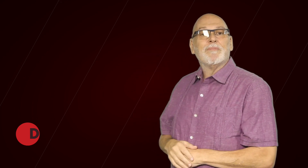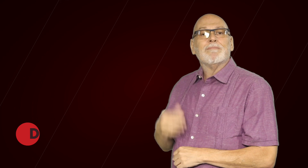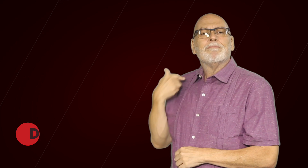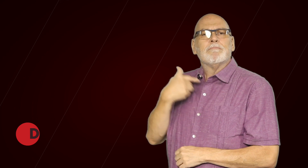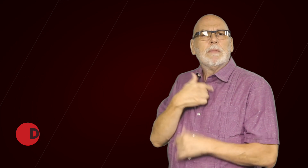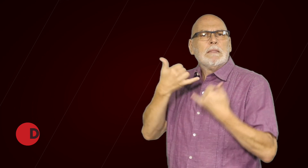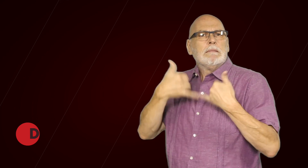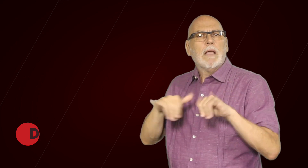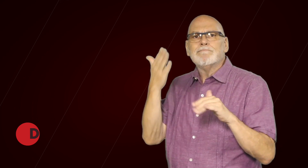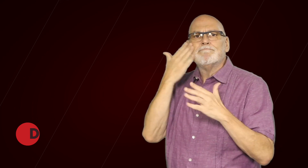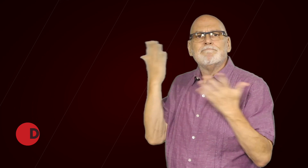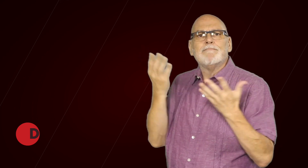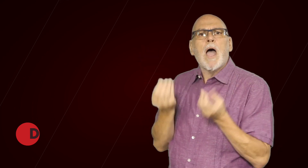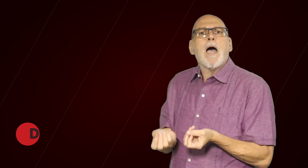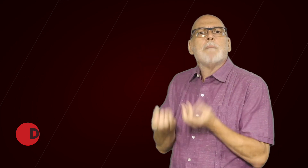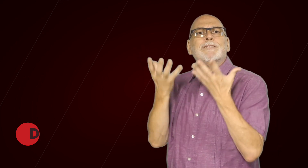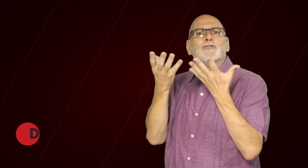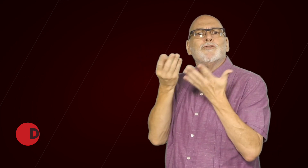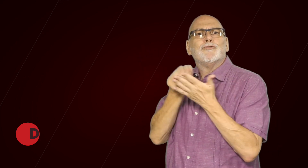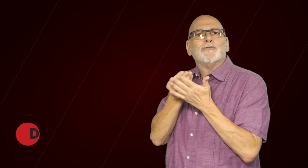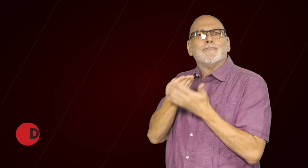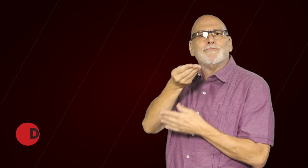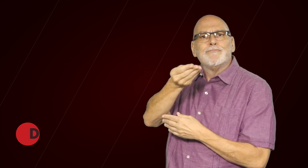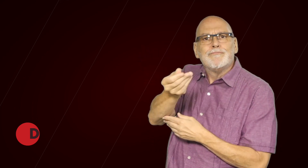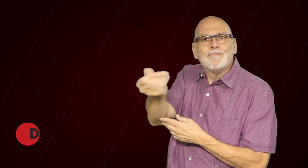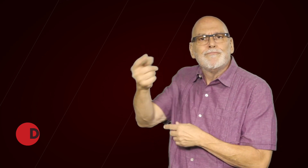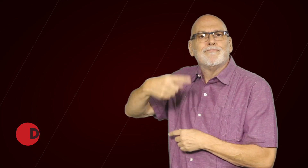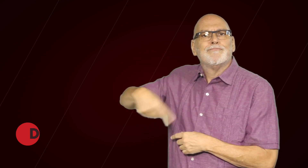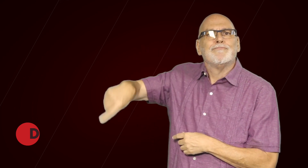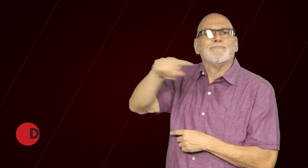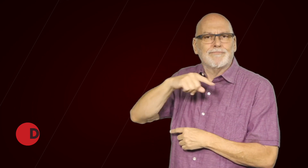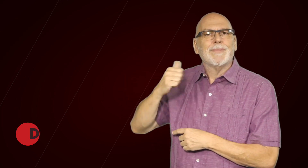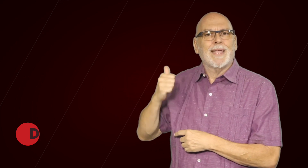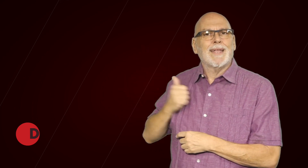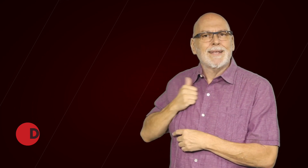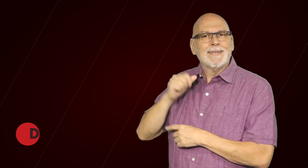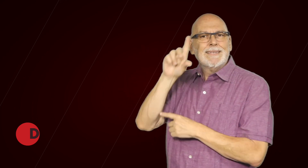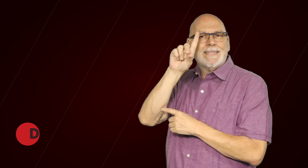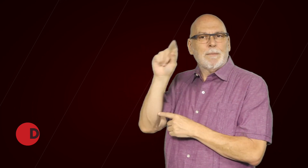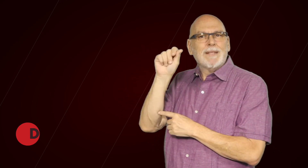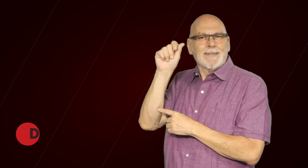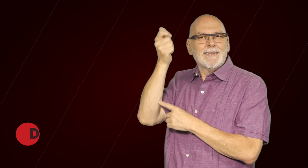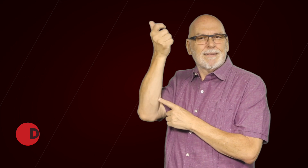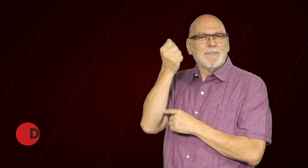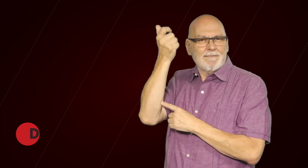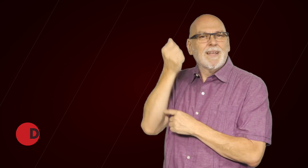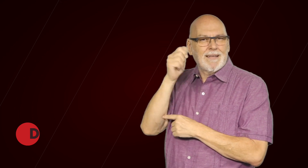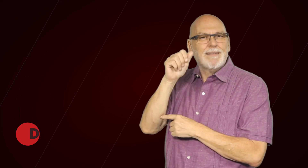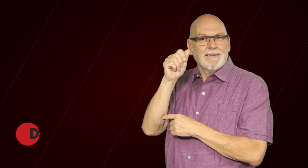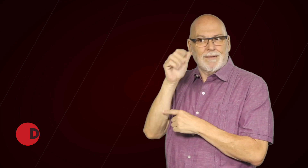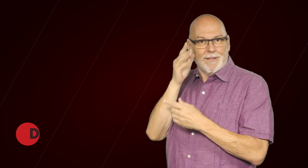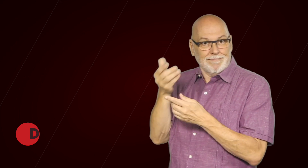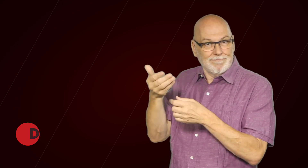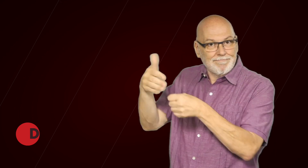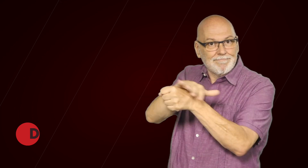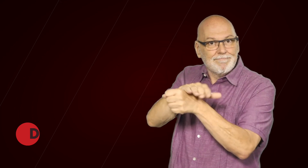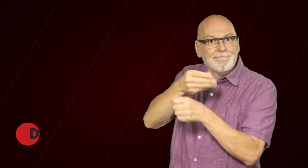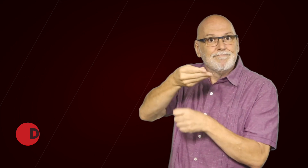passed on June 20, 2023. "We still don't know how much the Canada